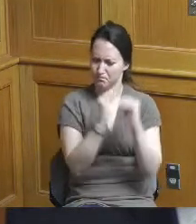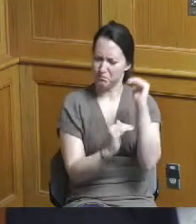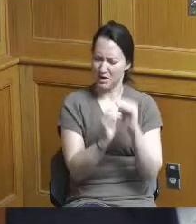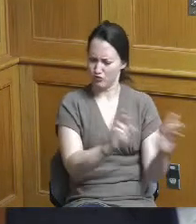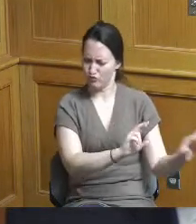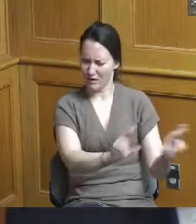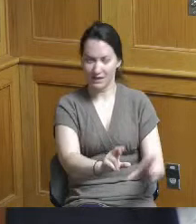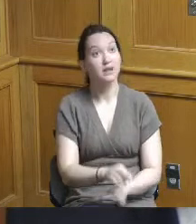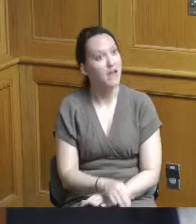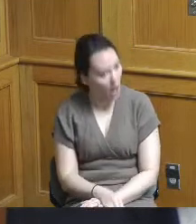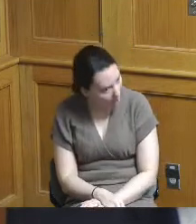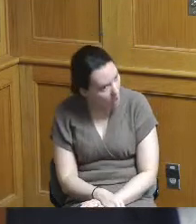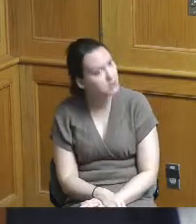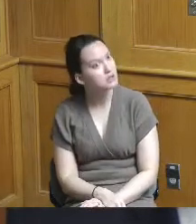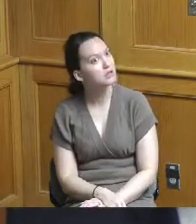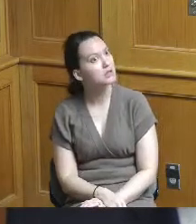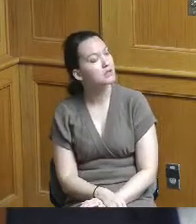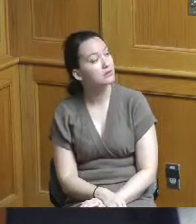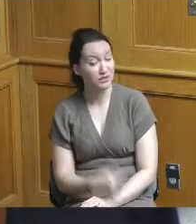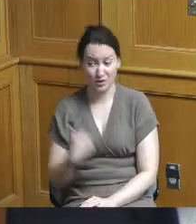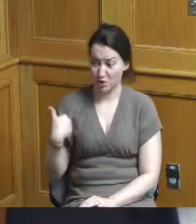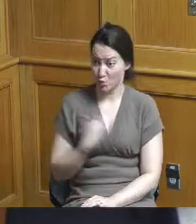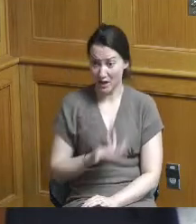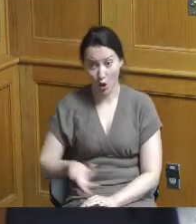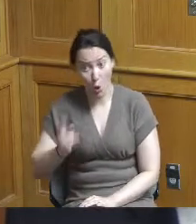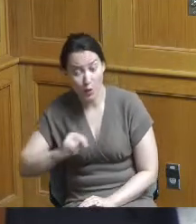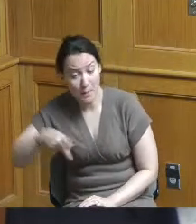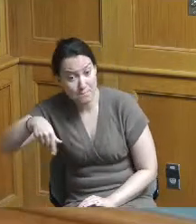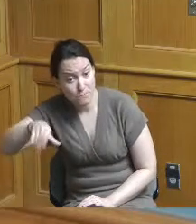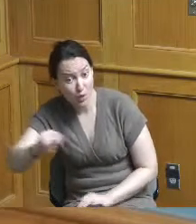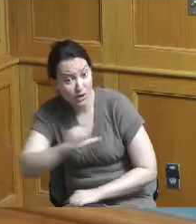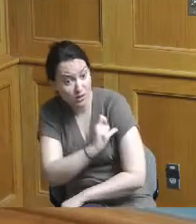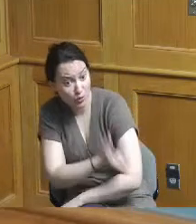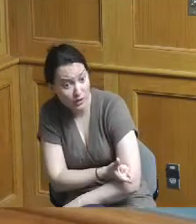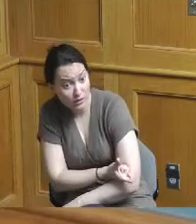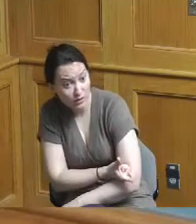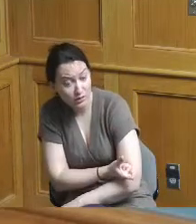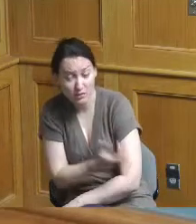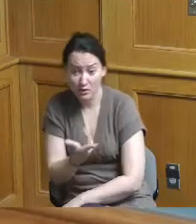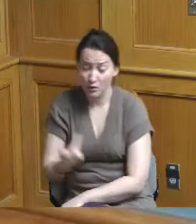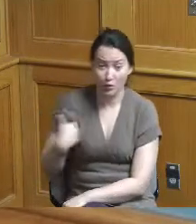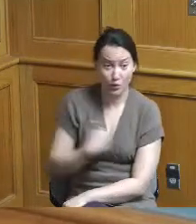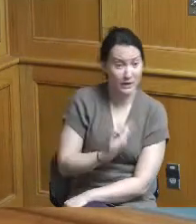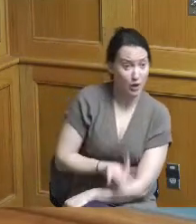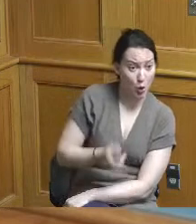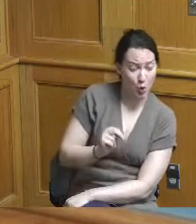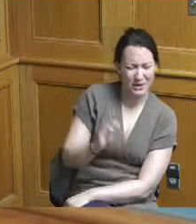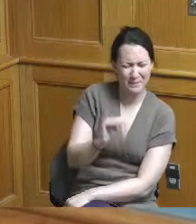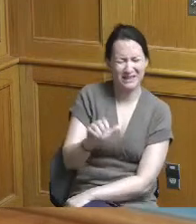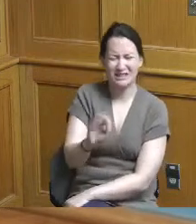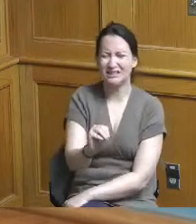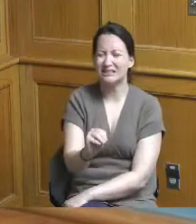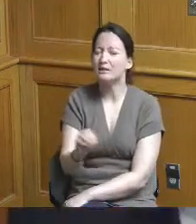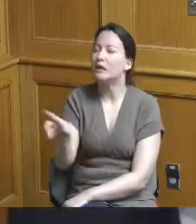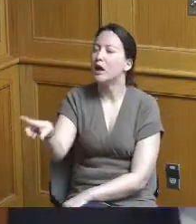it's like it's I mean do we own the port authority I mean do we own them the port technically owns